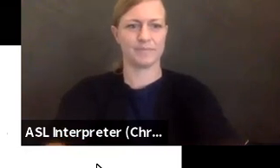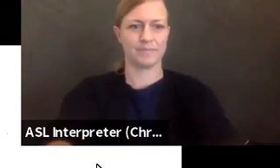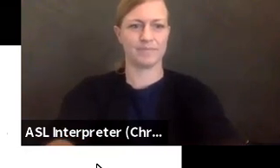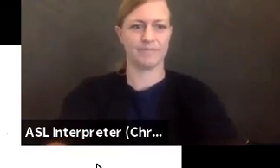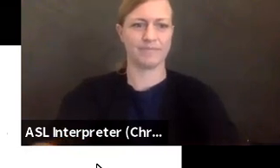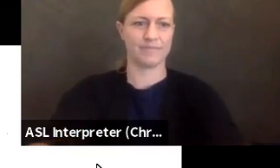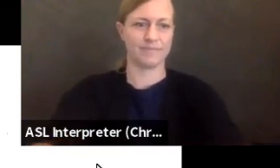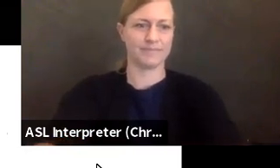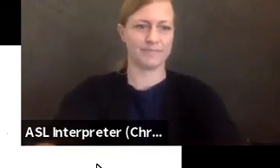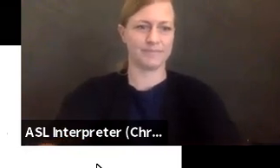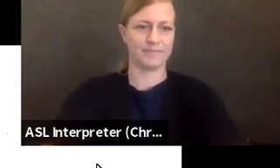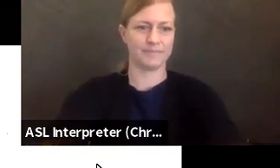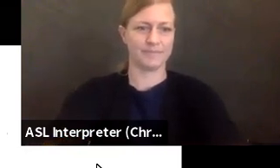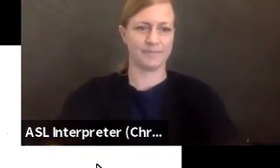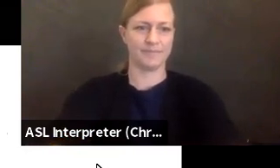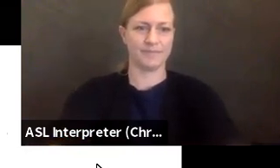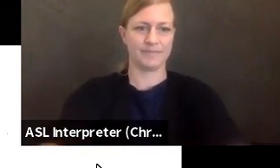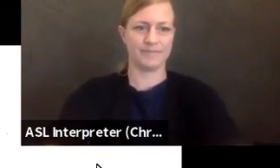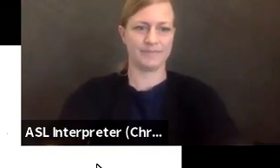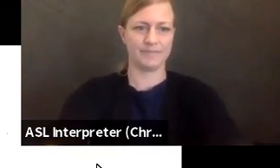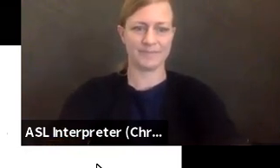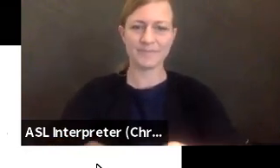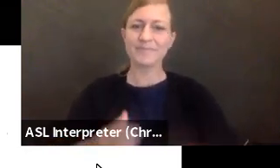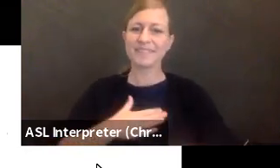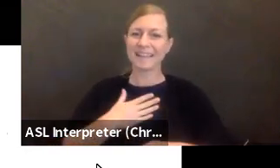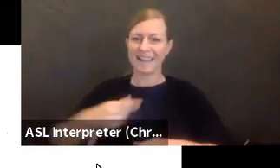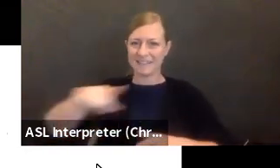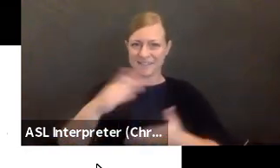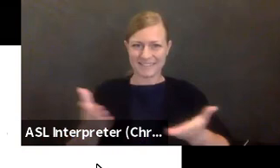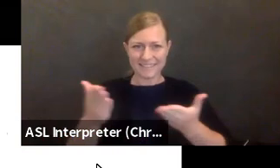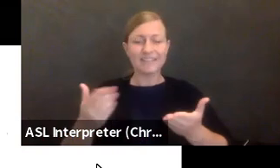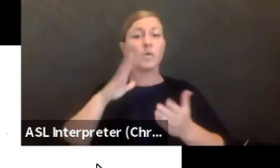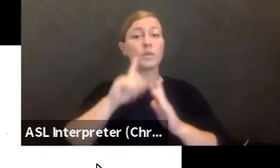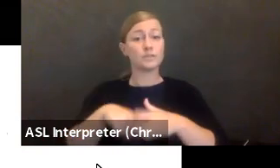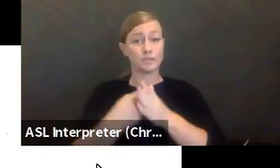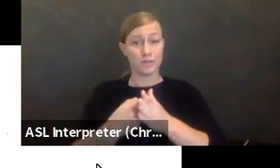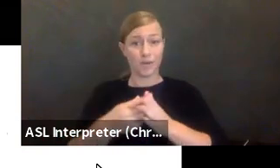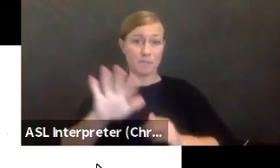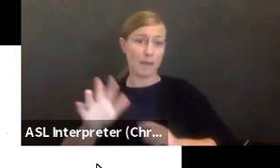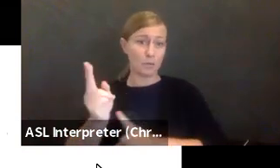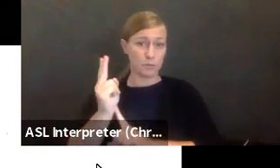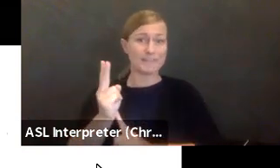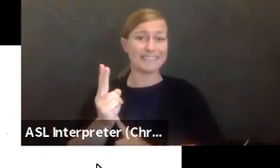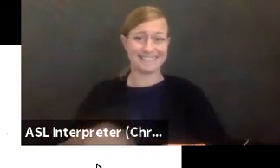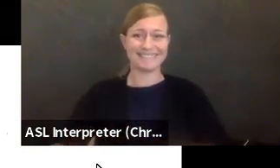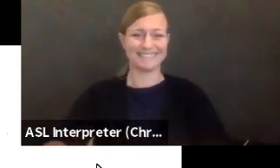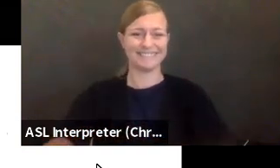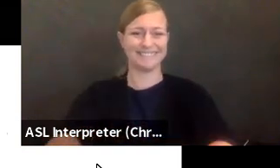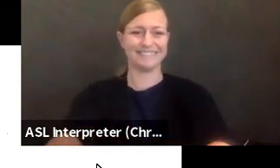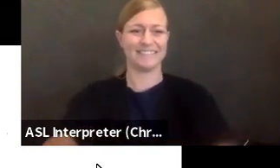ANDREW: Welcome everybody.